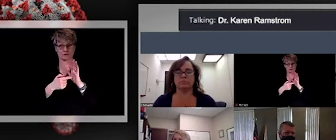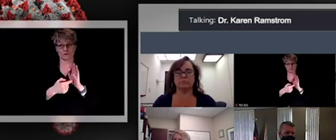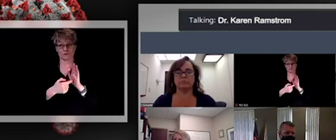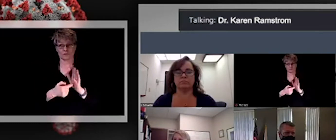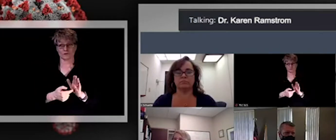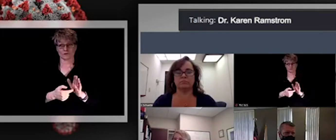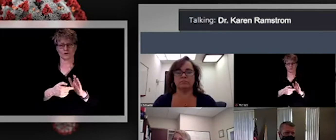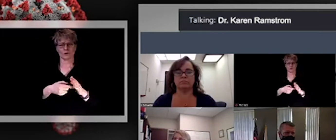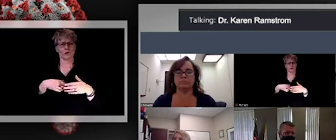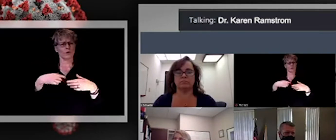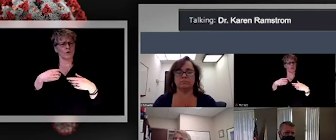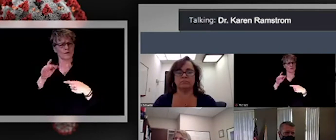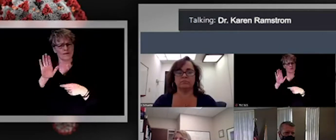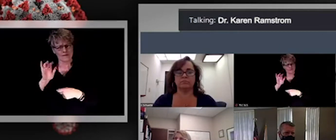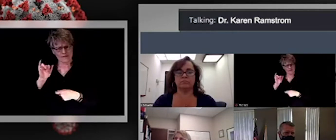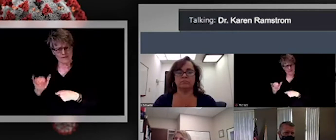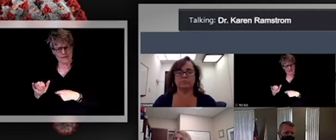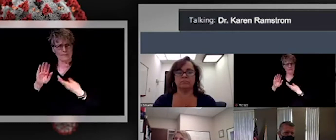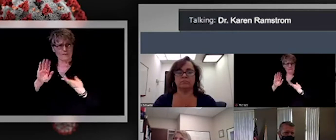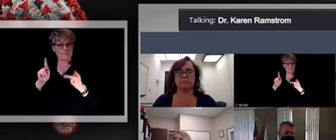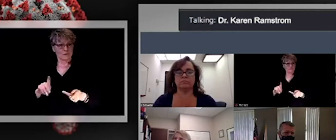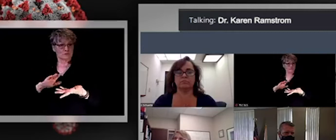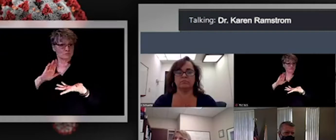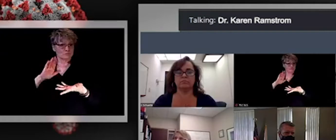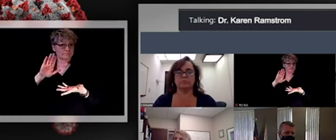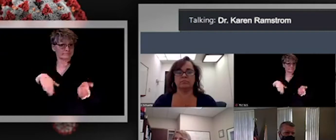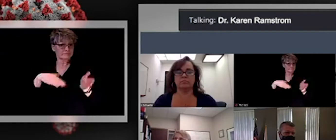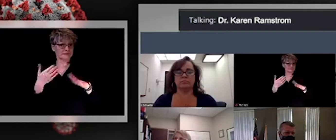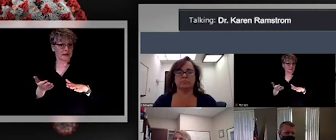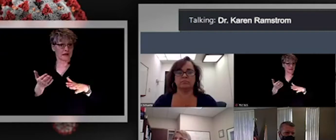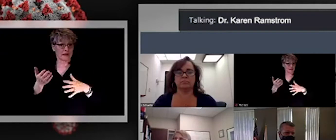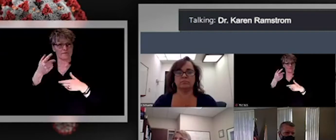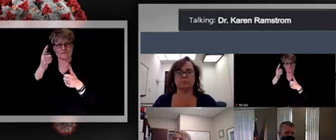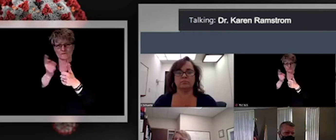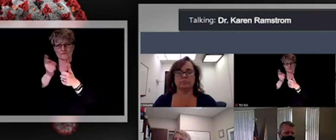to the death, but the underlying cause of death in this situation, often being COVID-19.